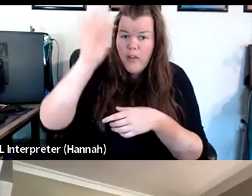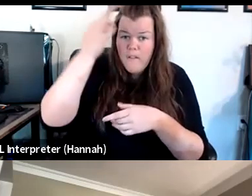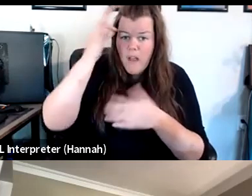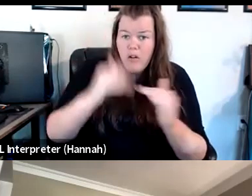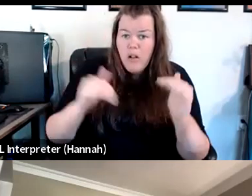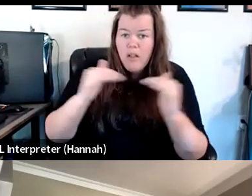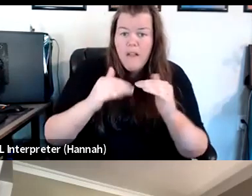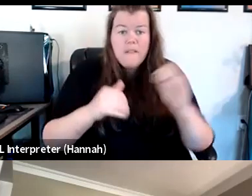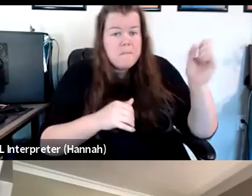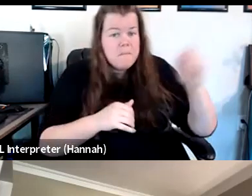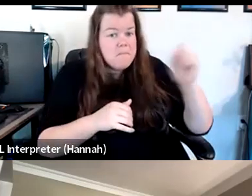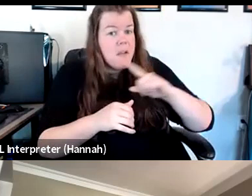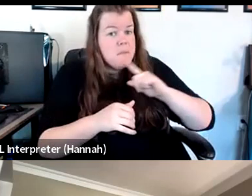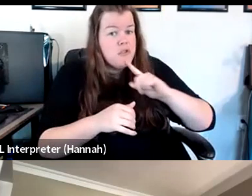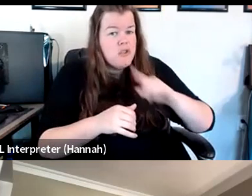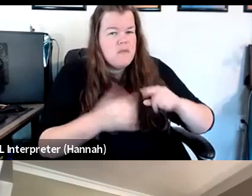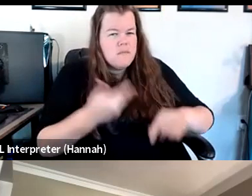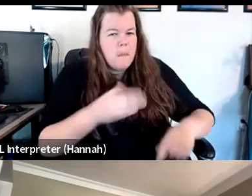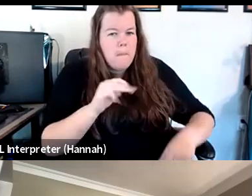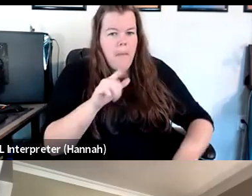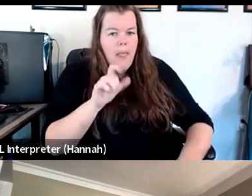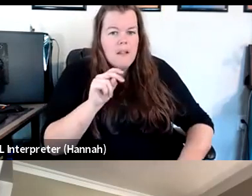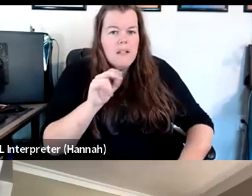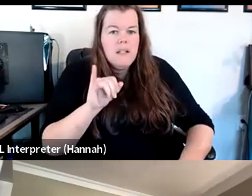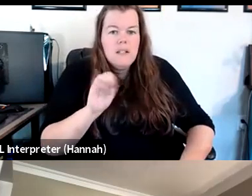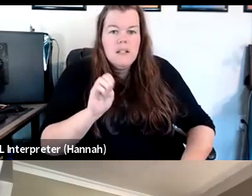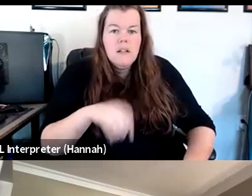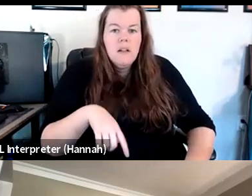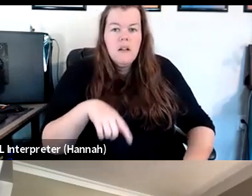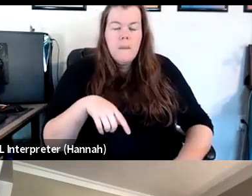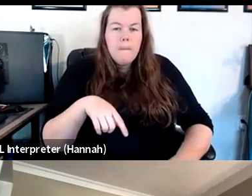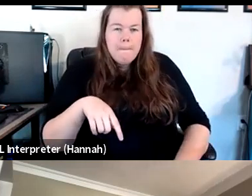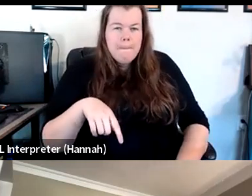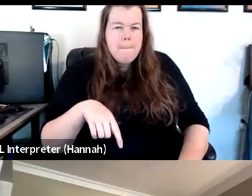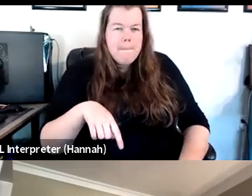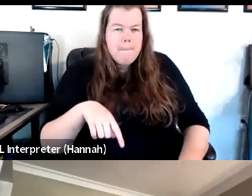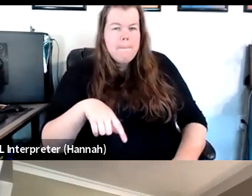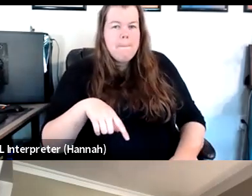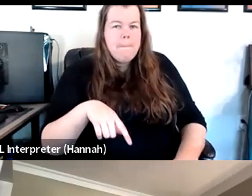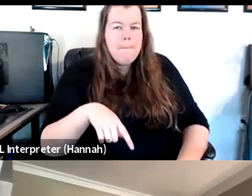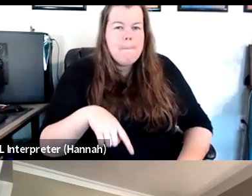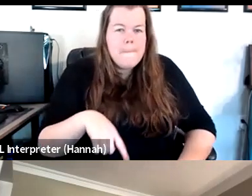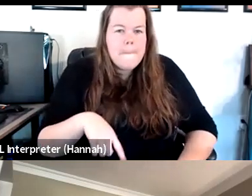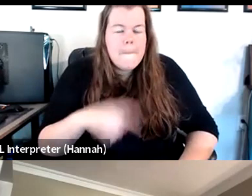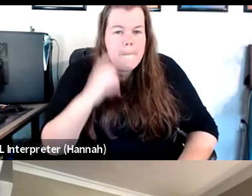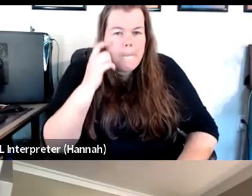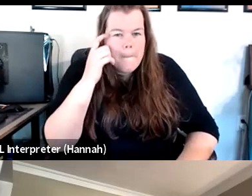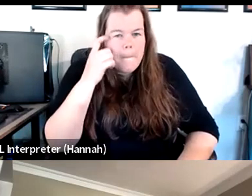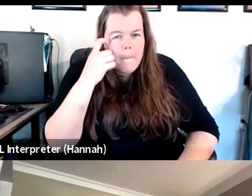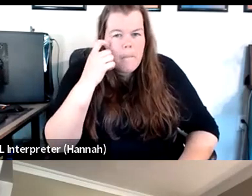so thanks guys um I'm working with SABE um I'm working with SABE and we're actually starting